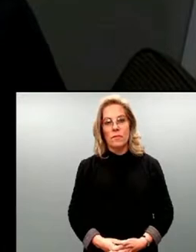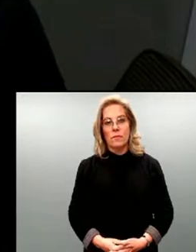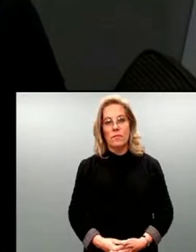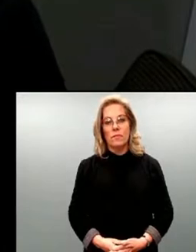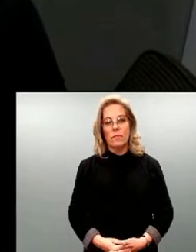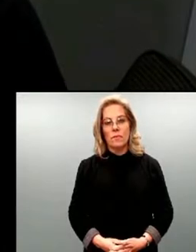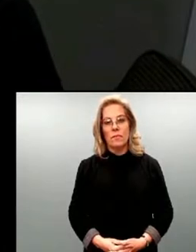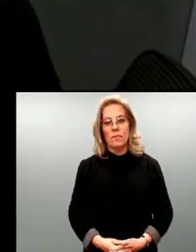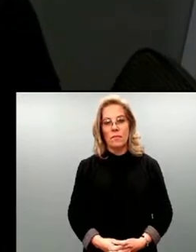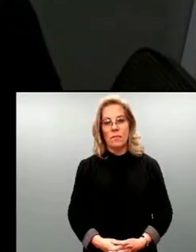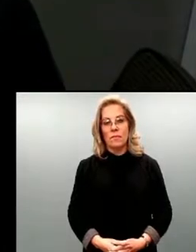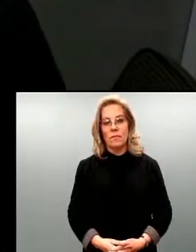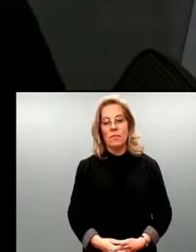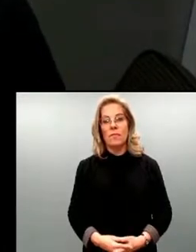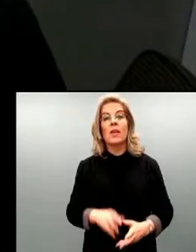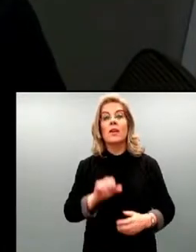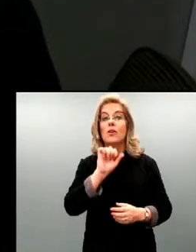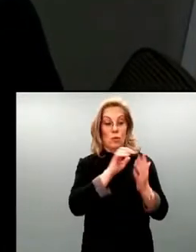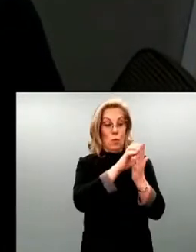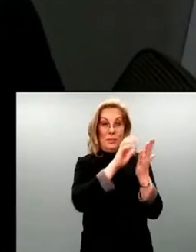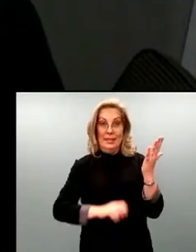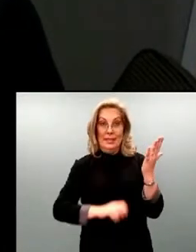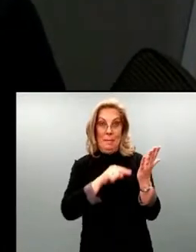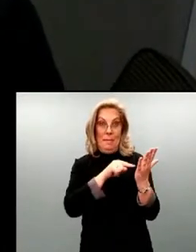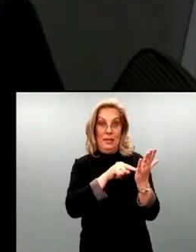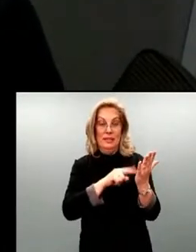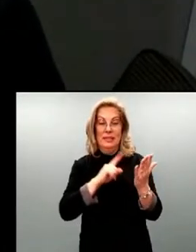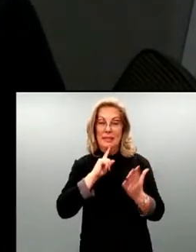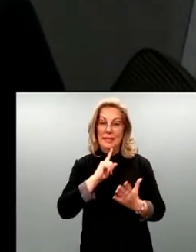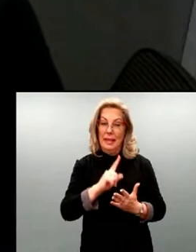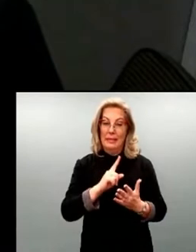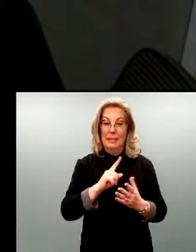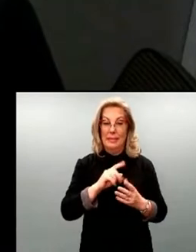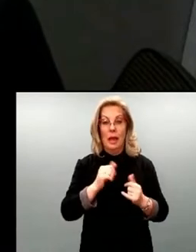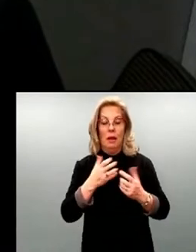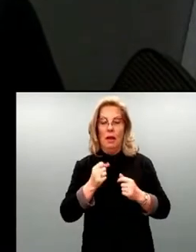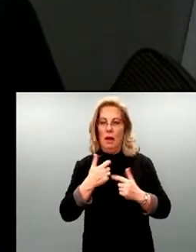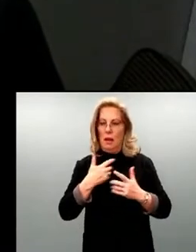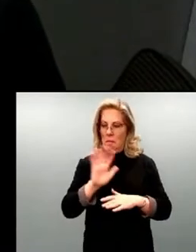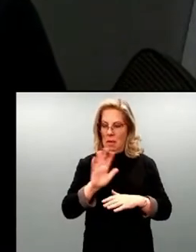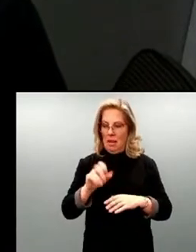You say in your statement there are at least 55 First Nations sign languages